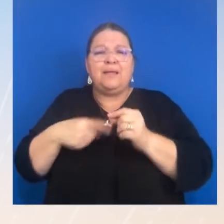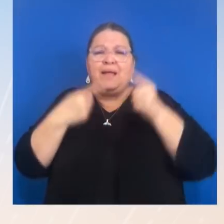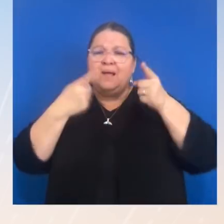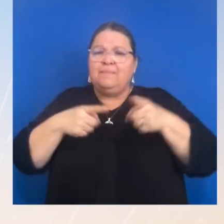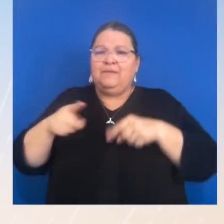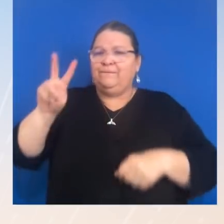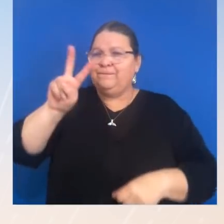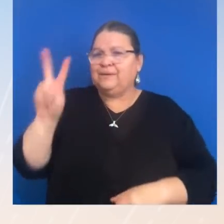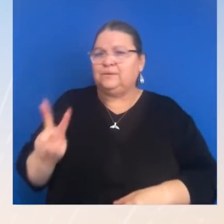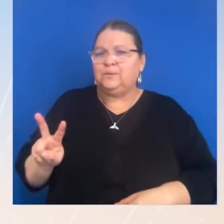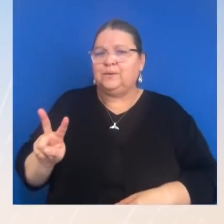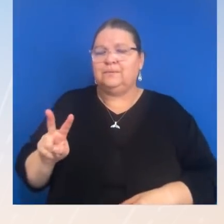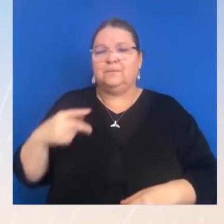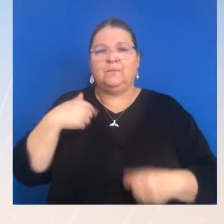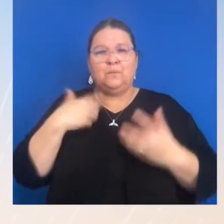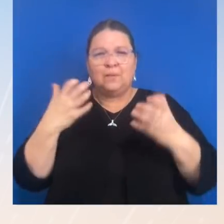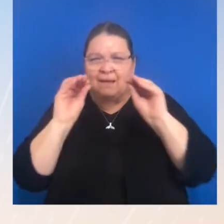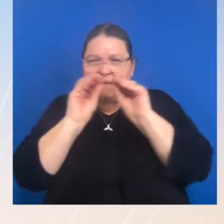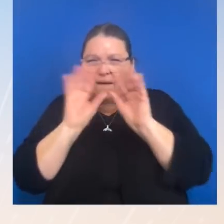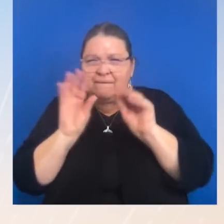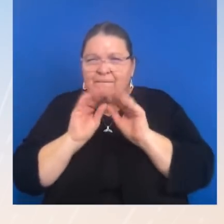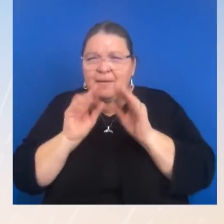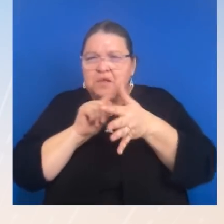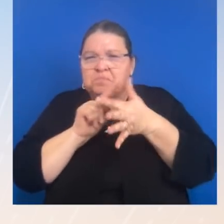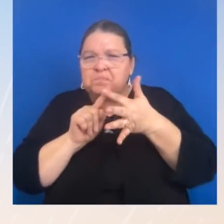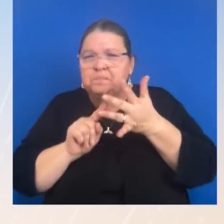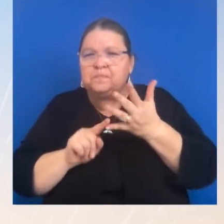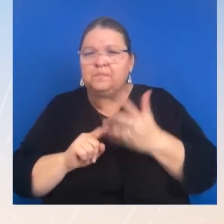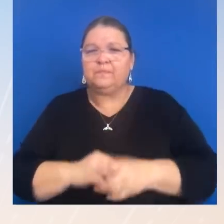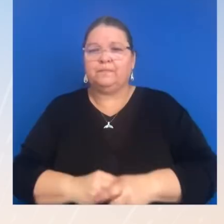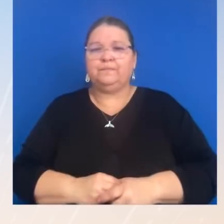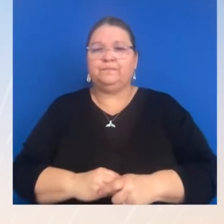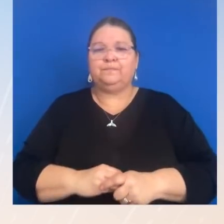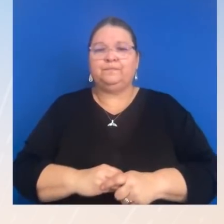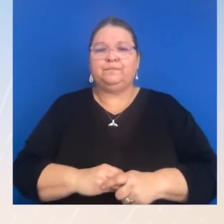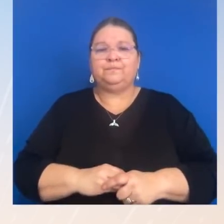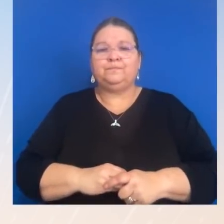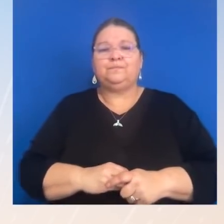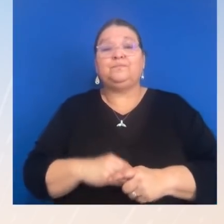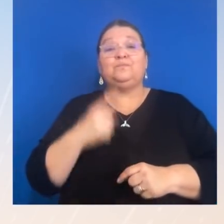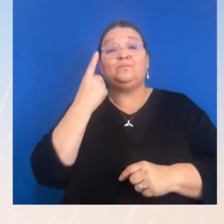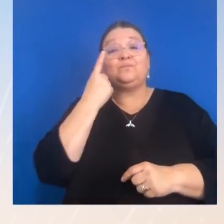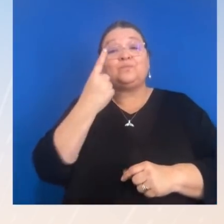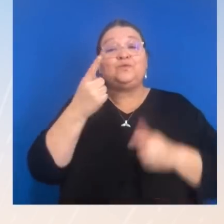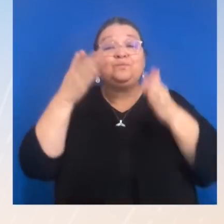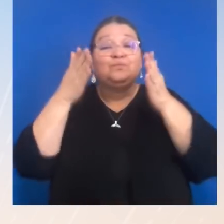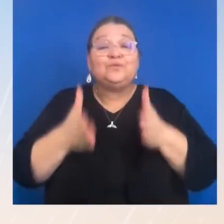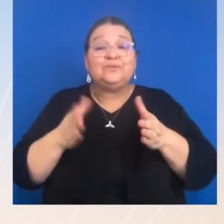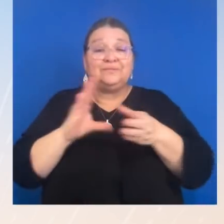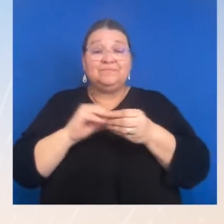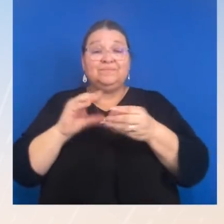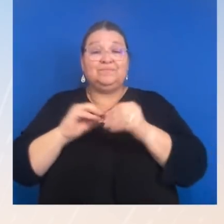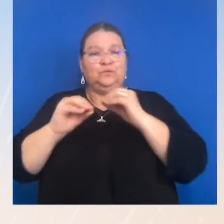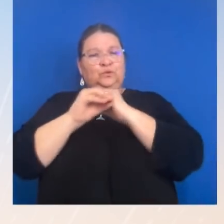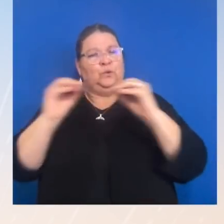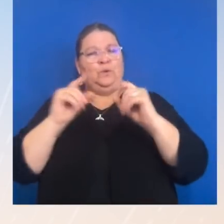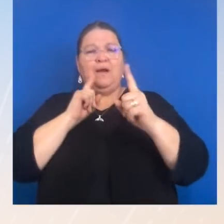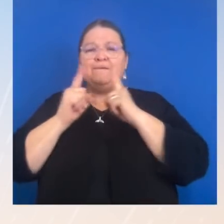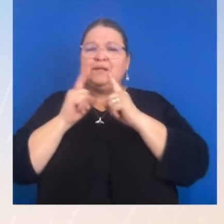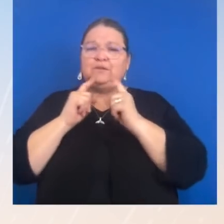The -- one of the officials said that "There were no talks between us and the regime. We traveled down there to secure the release to detain Americans